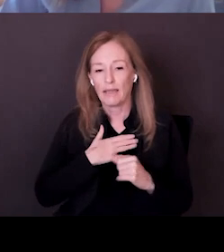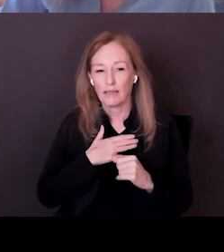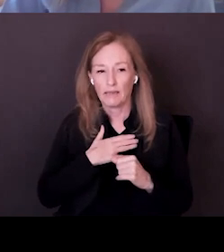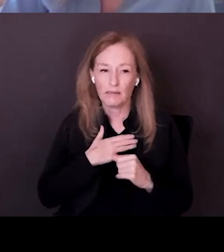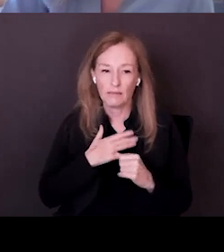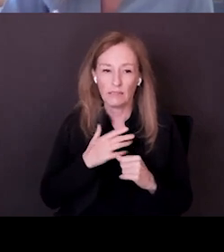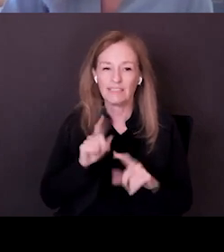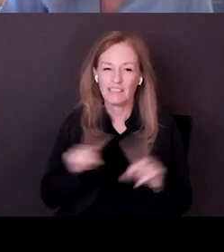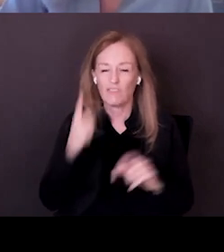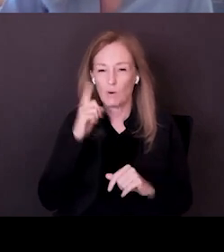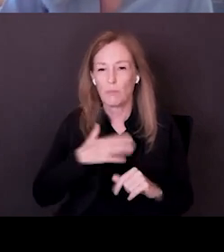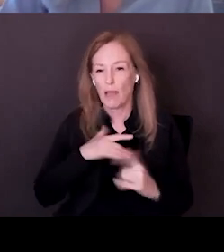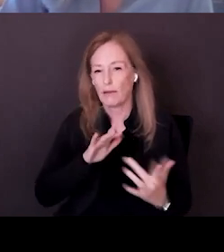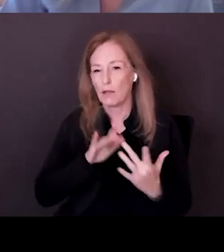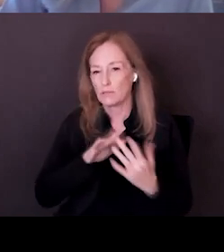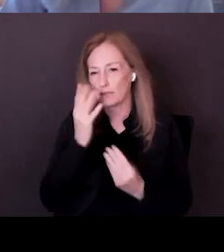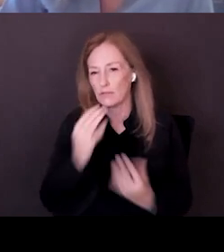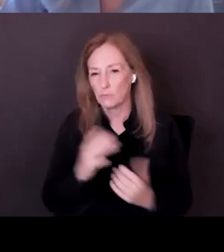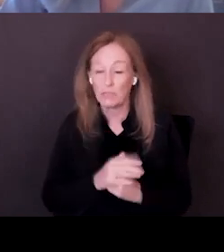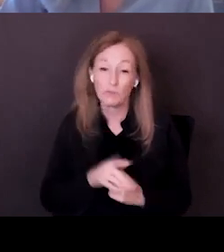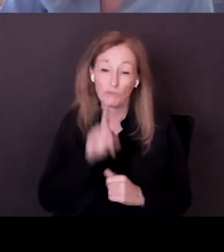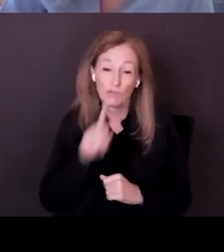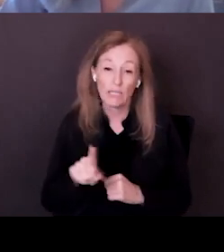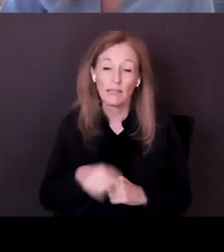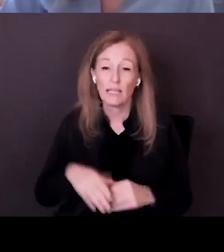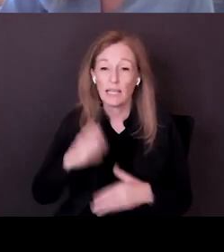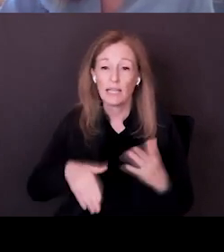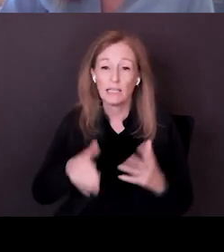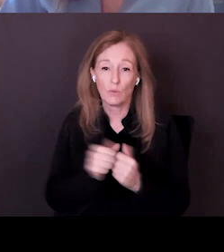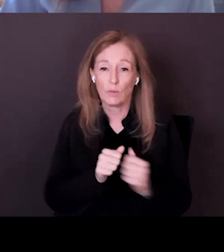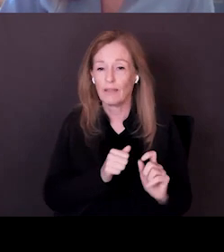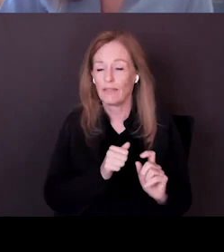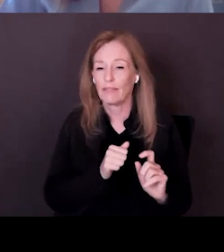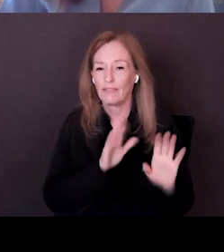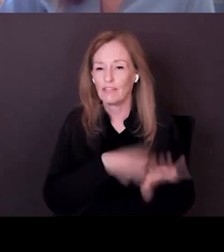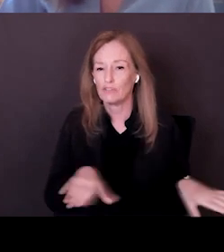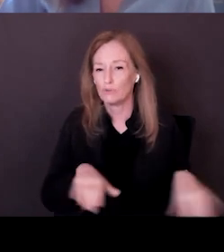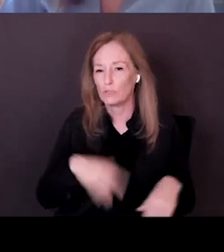ENDING WITH THEIR VOICES AND NOT JUST MINE. THERE ARE SOME QUOTES UP HERE FROM KIDS.